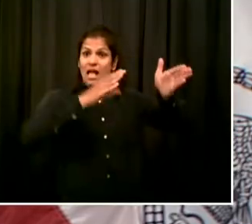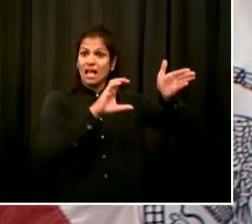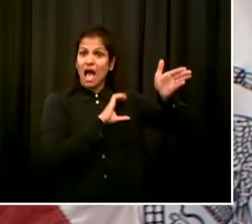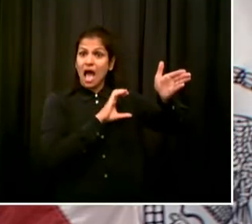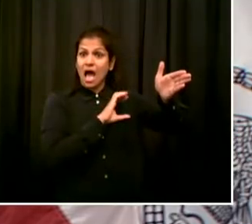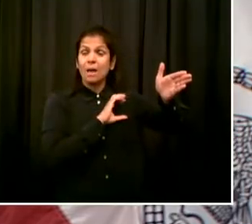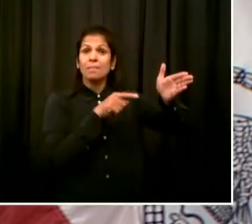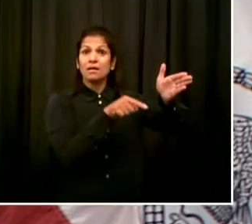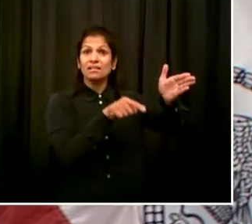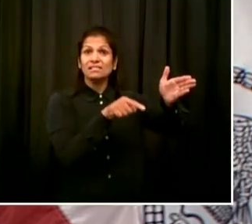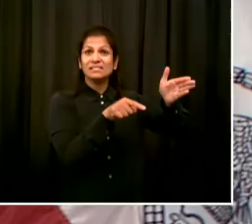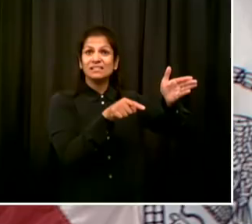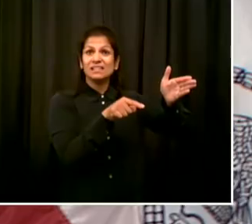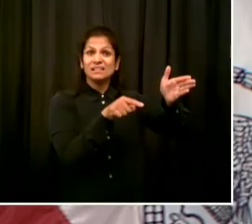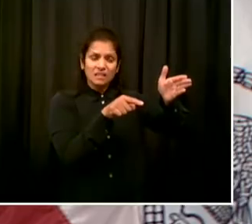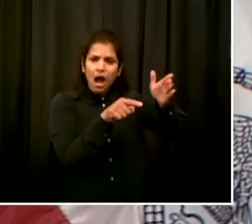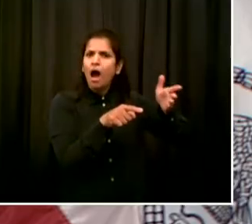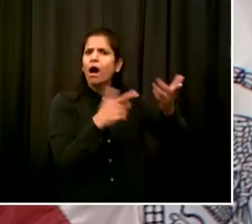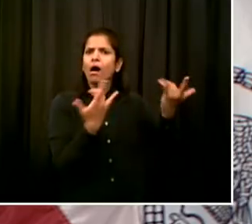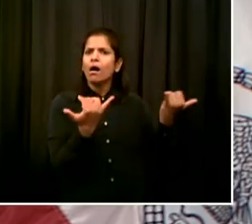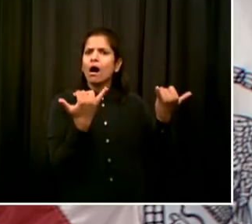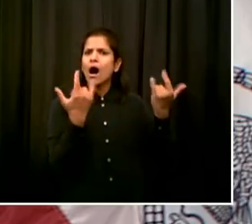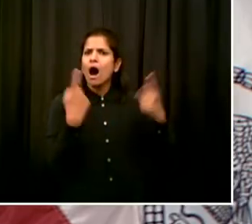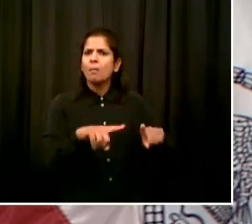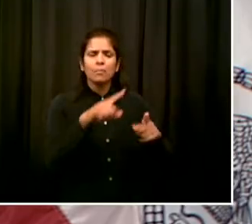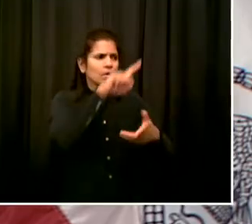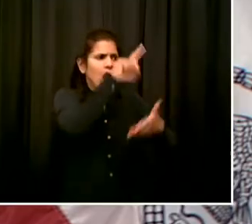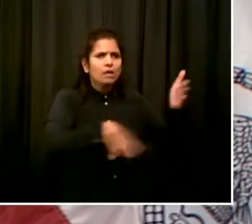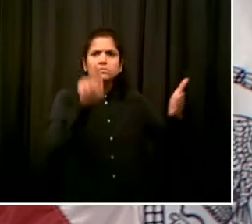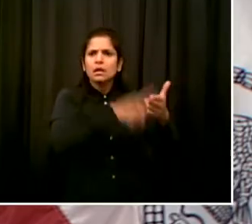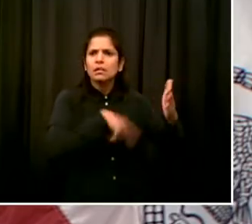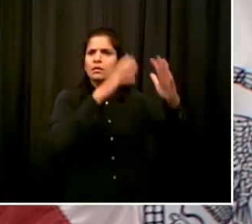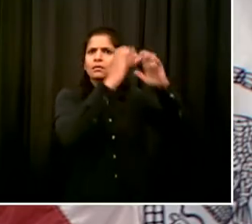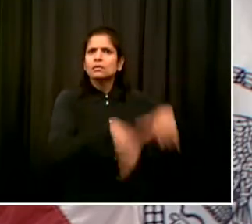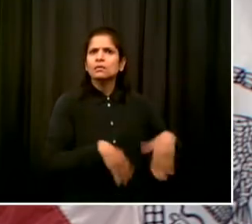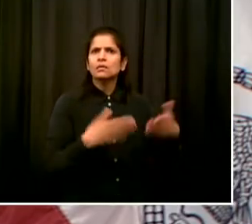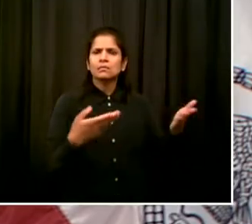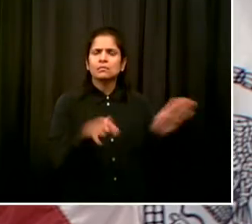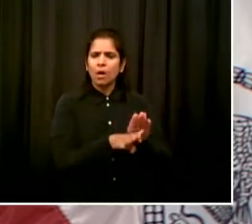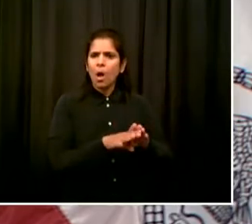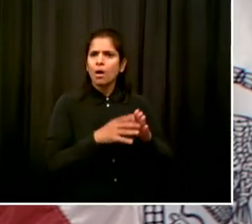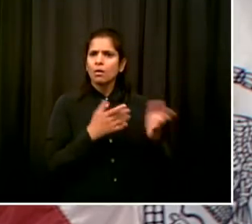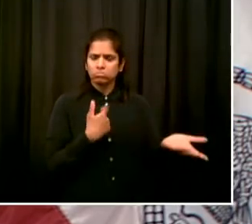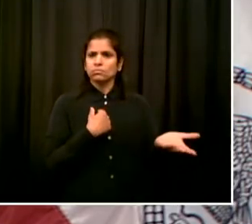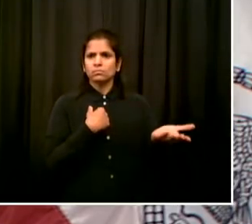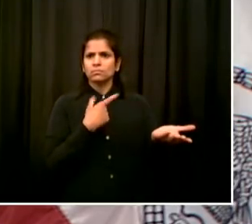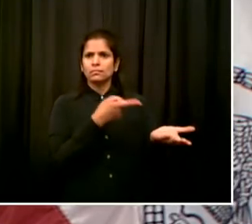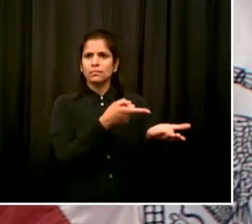YOU ARE REALLOCATING MONEY BUT THOSE